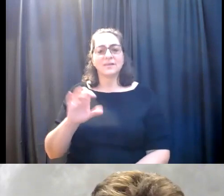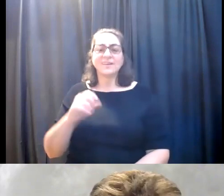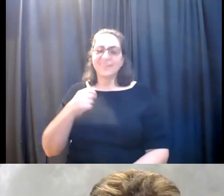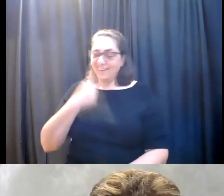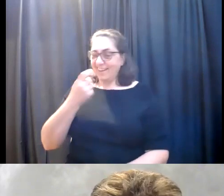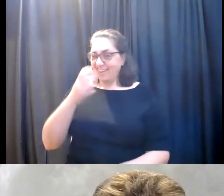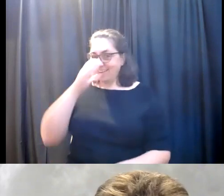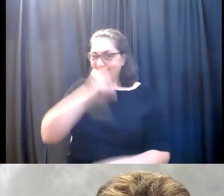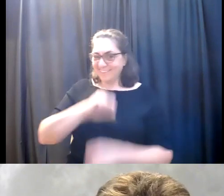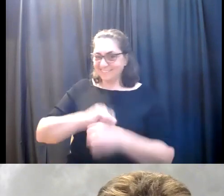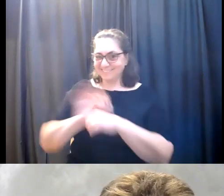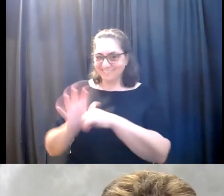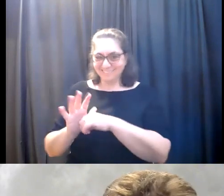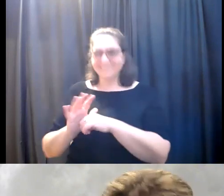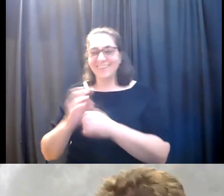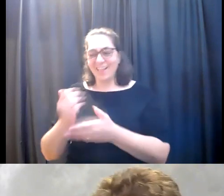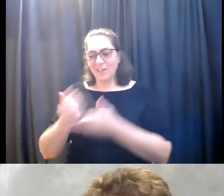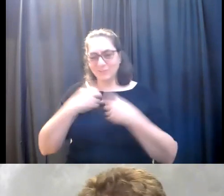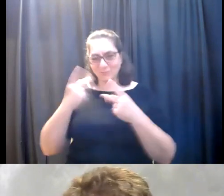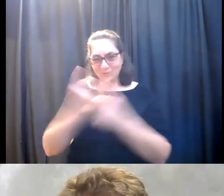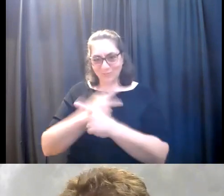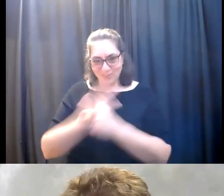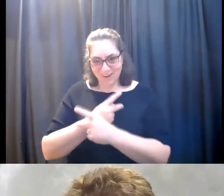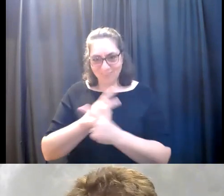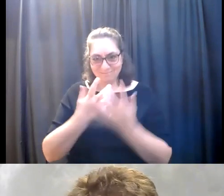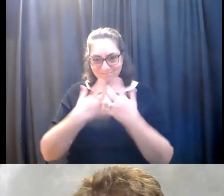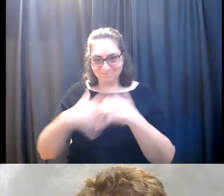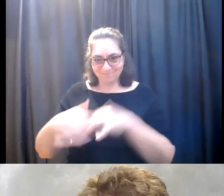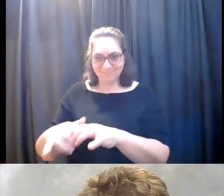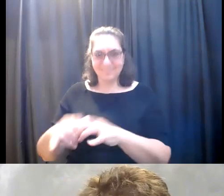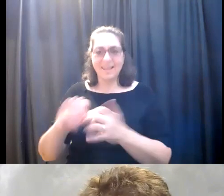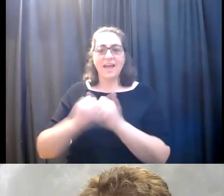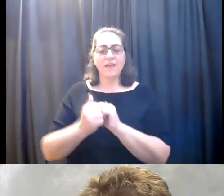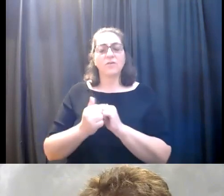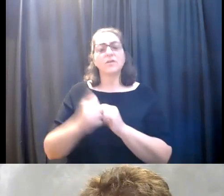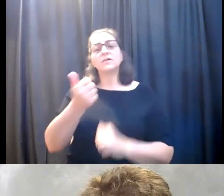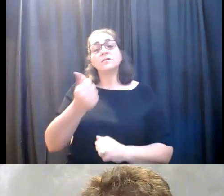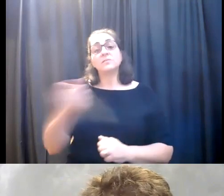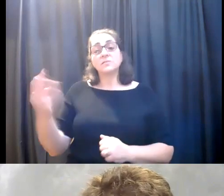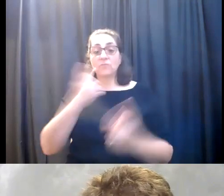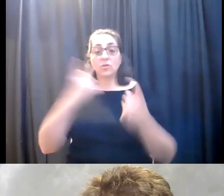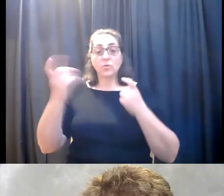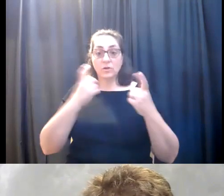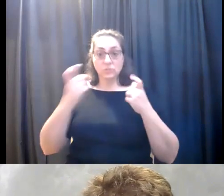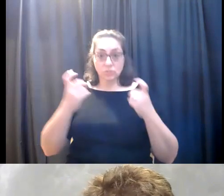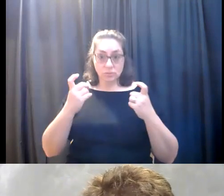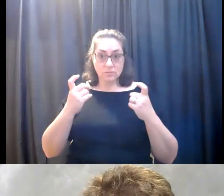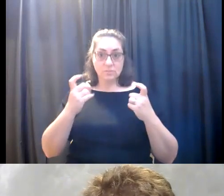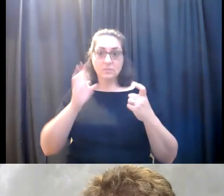There's a lot of technology that you can bring in, a relay system, speech to text, visuals,